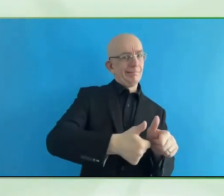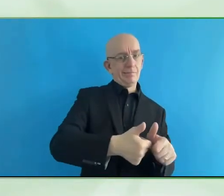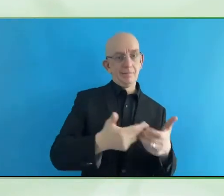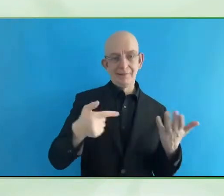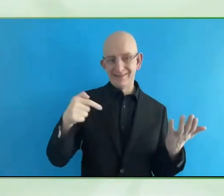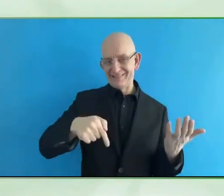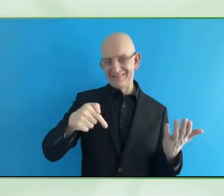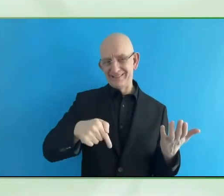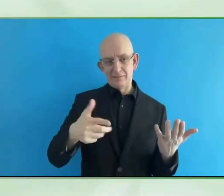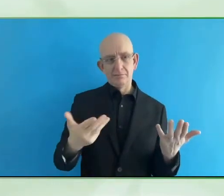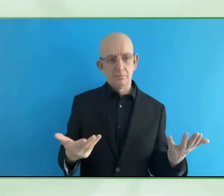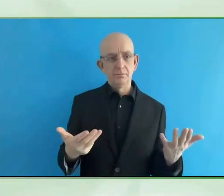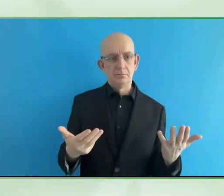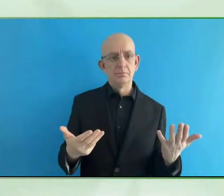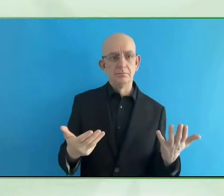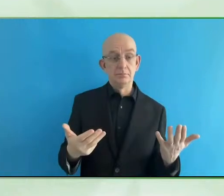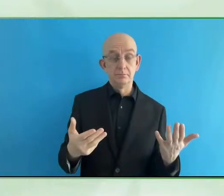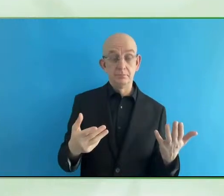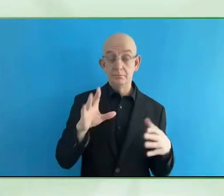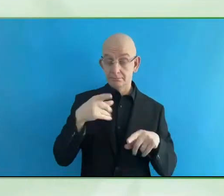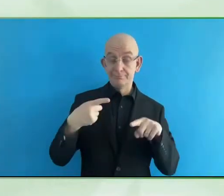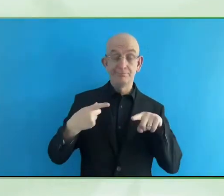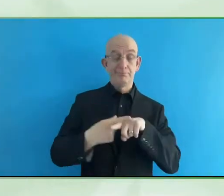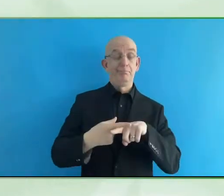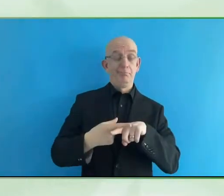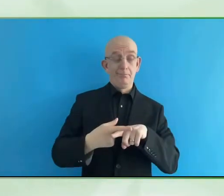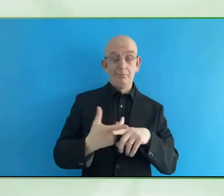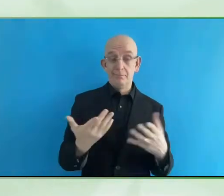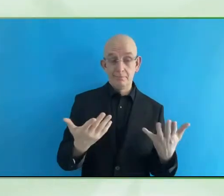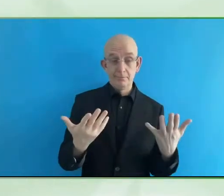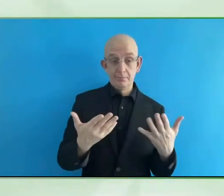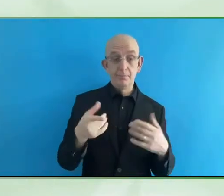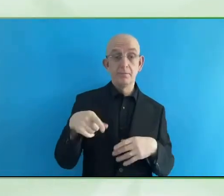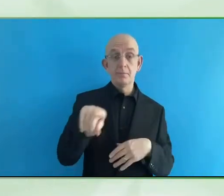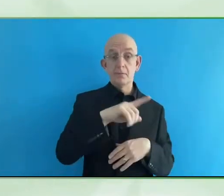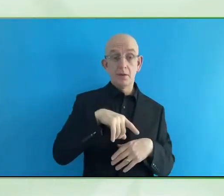Can I just say, AI and fashion, just give me one more minute.